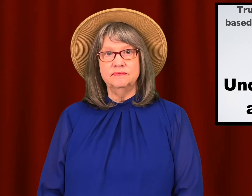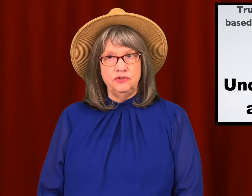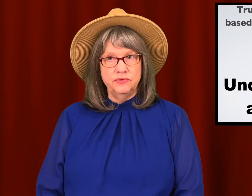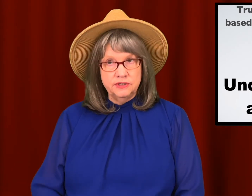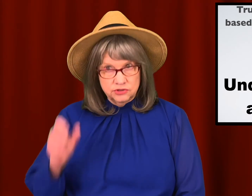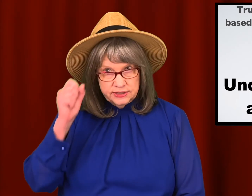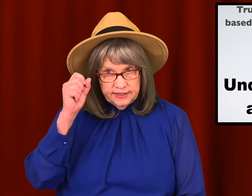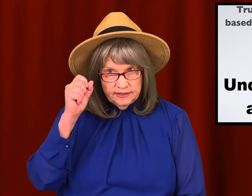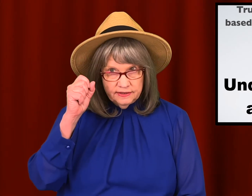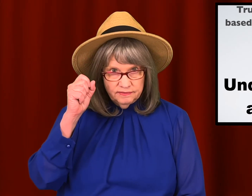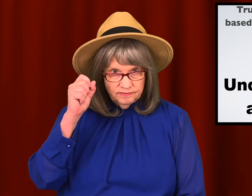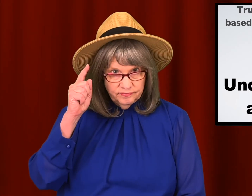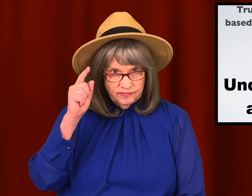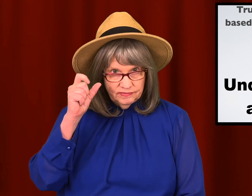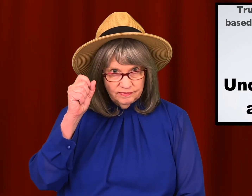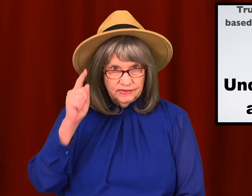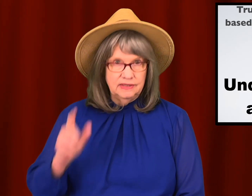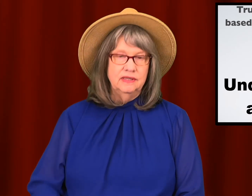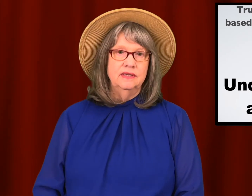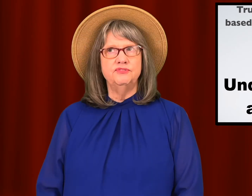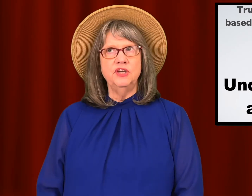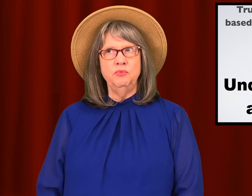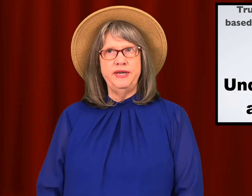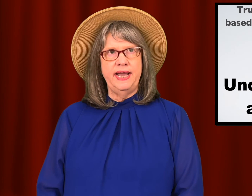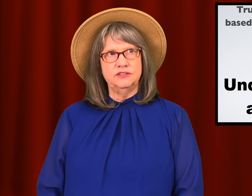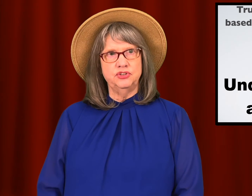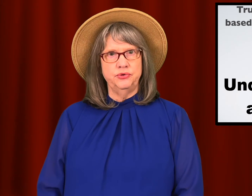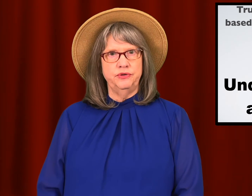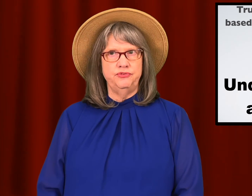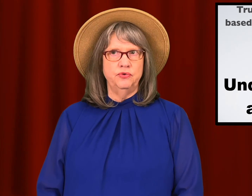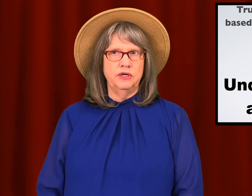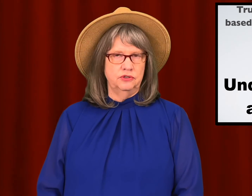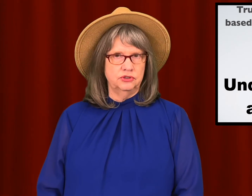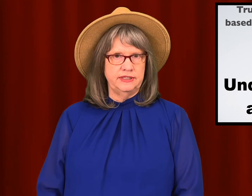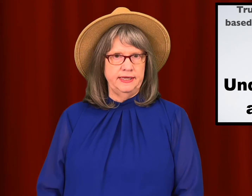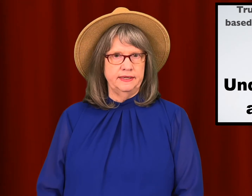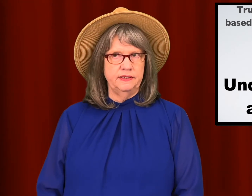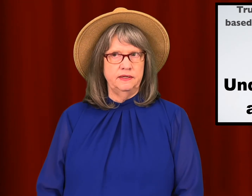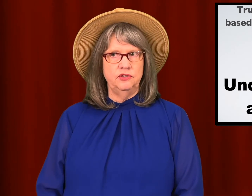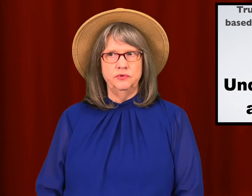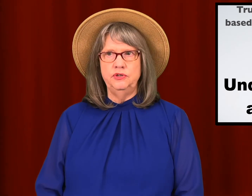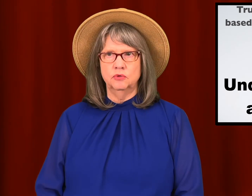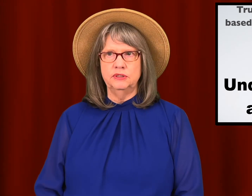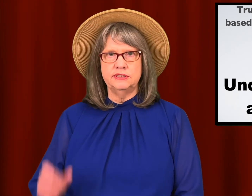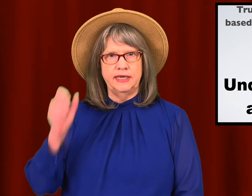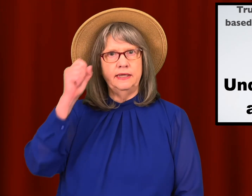"Do you understand?" If someone asks you if you understand and you would normally say,